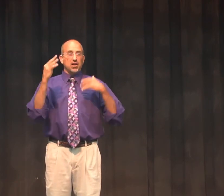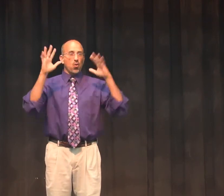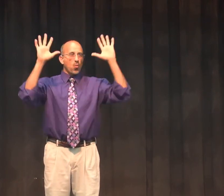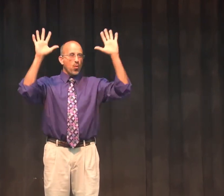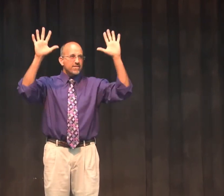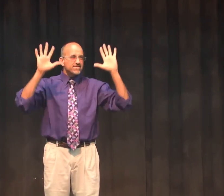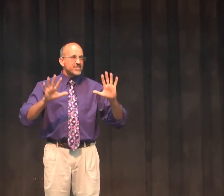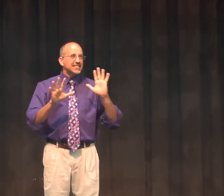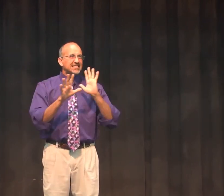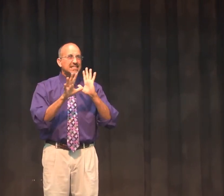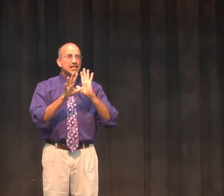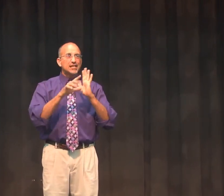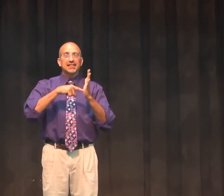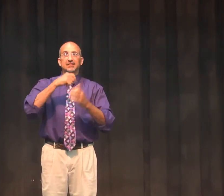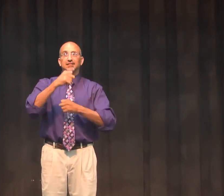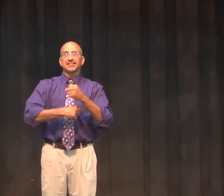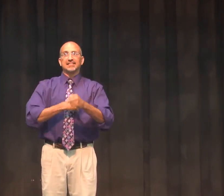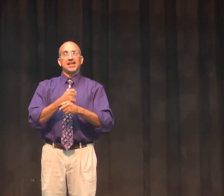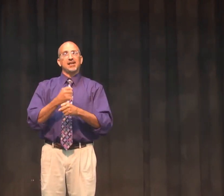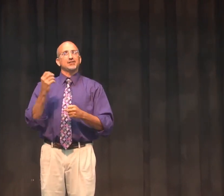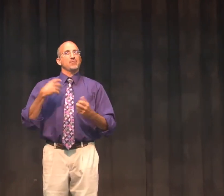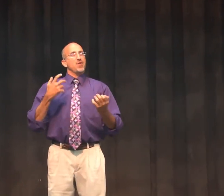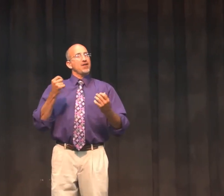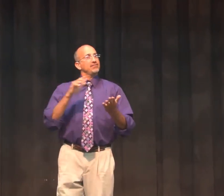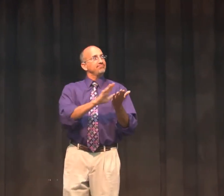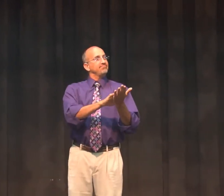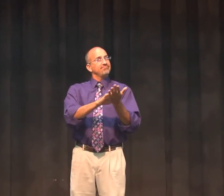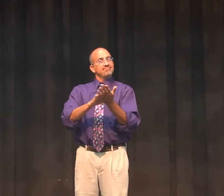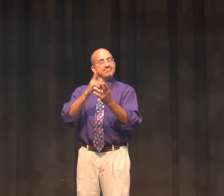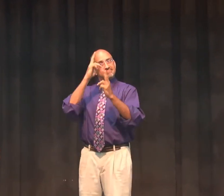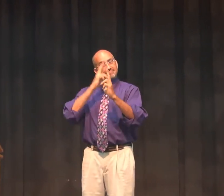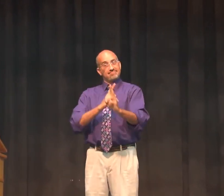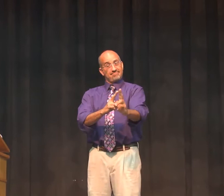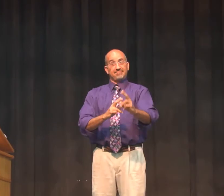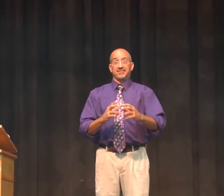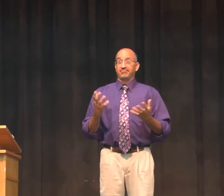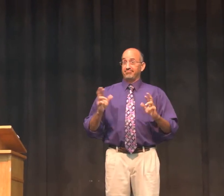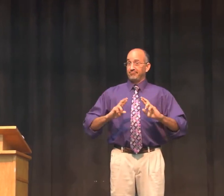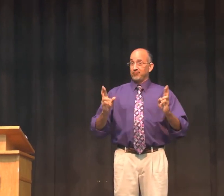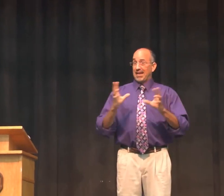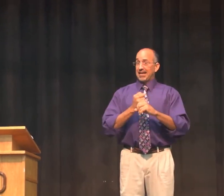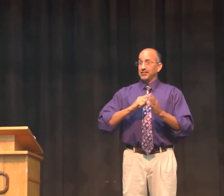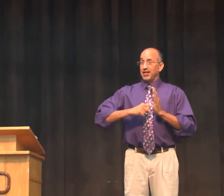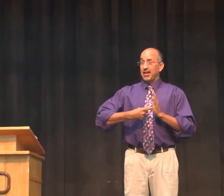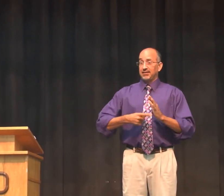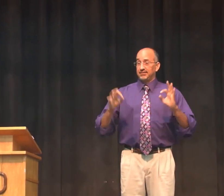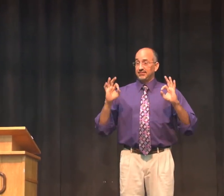We have 14 wonderful seniors this year. I want to commend them and honor them.